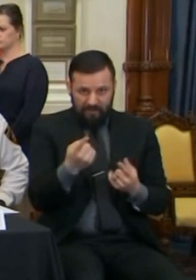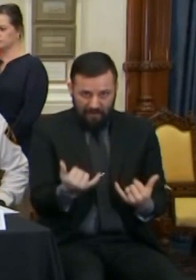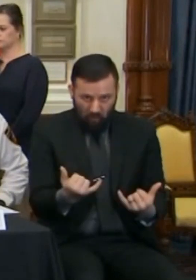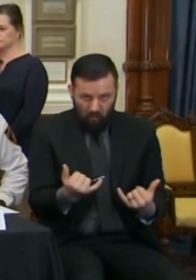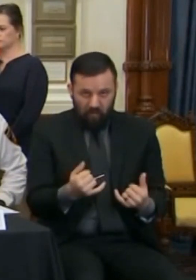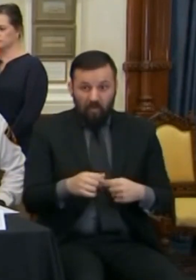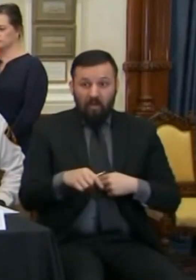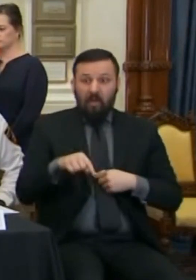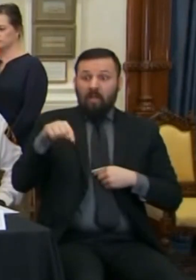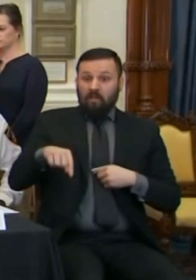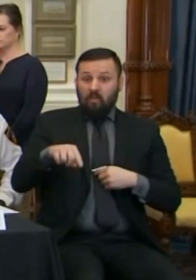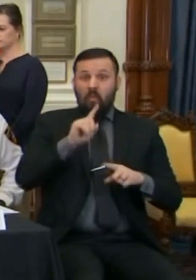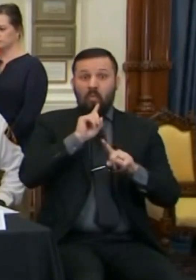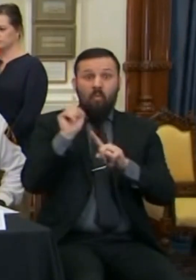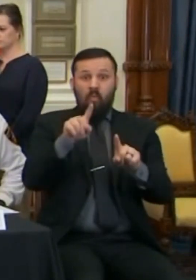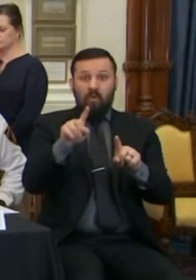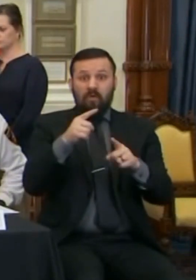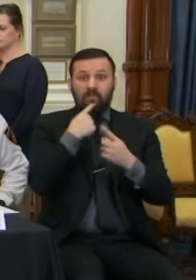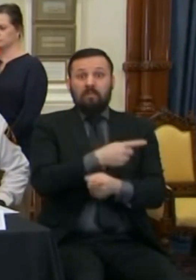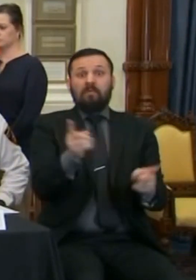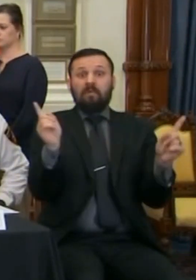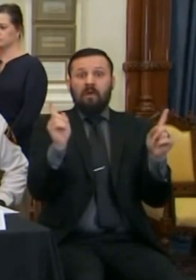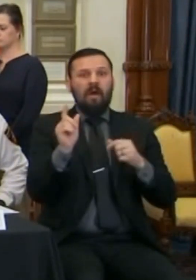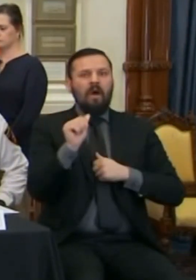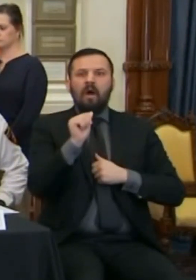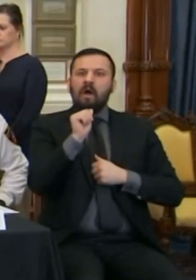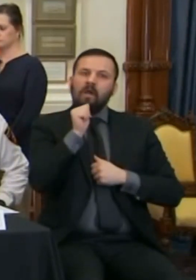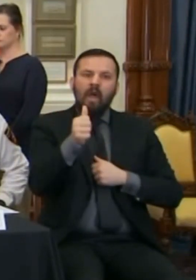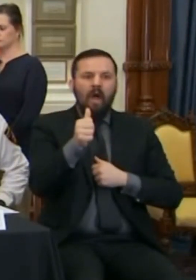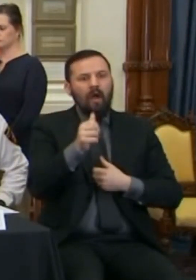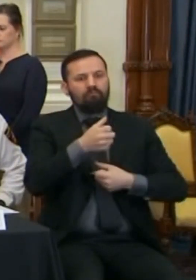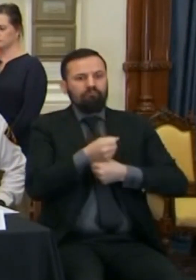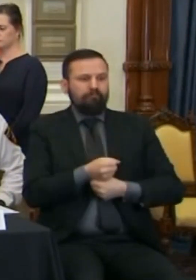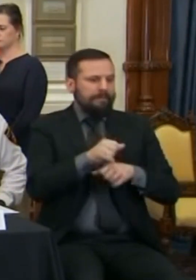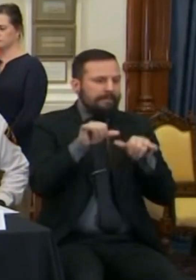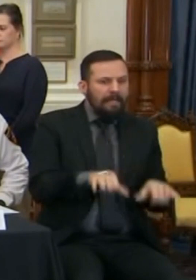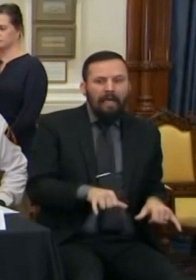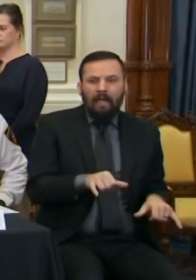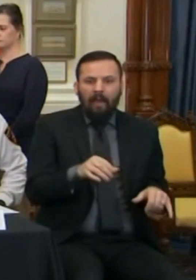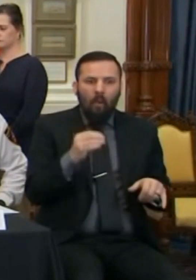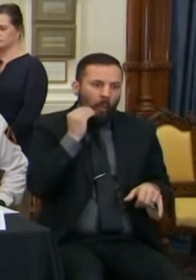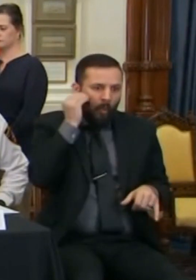executive order is not a shelter-in-place order it does not